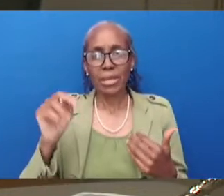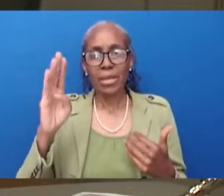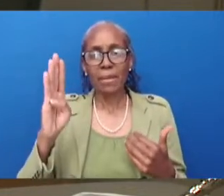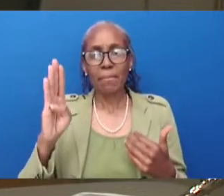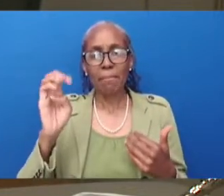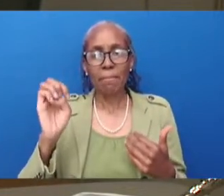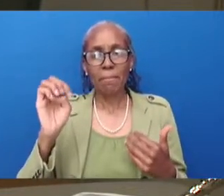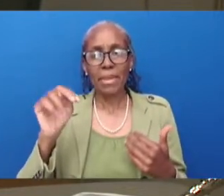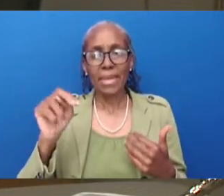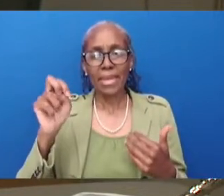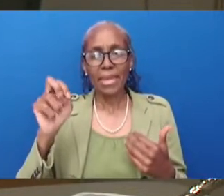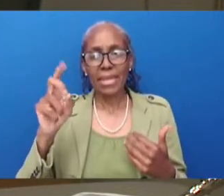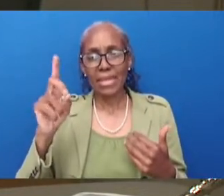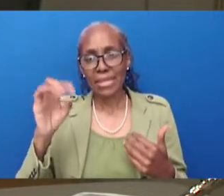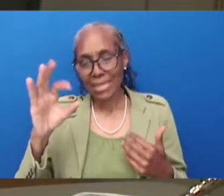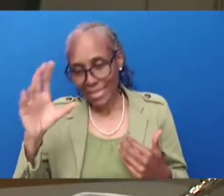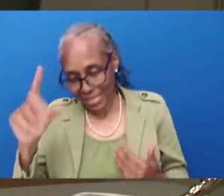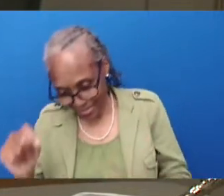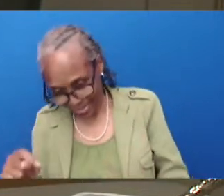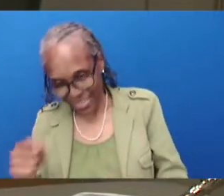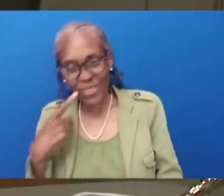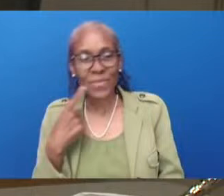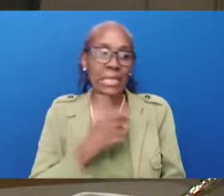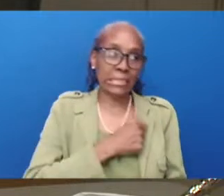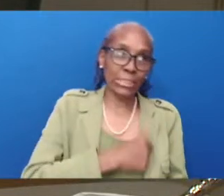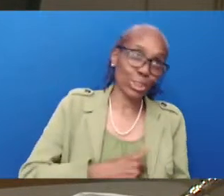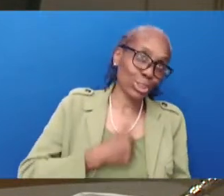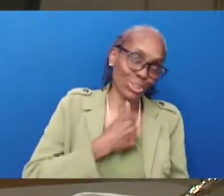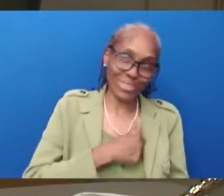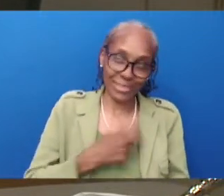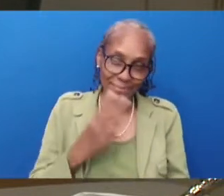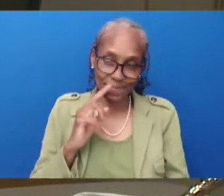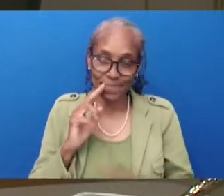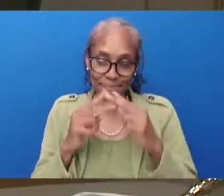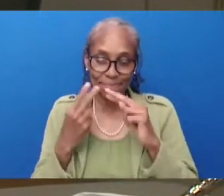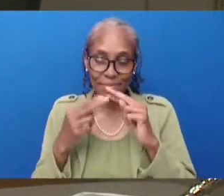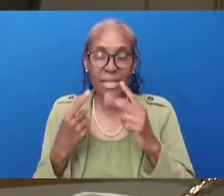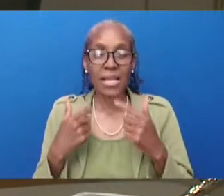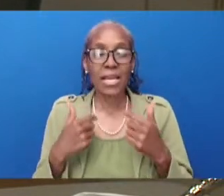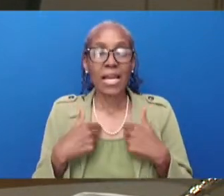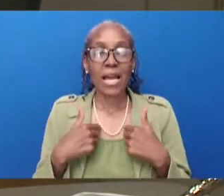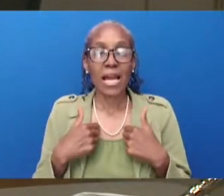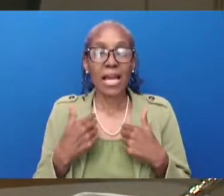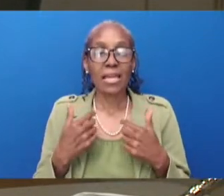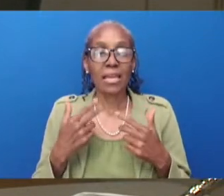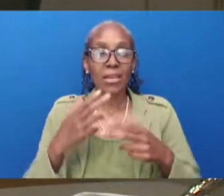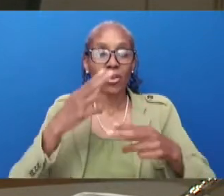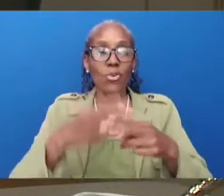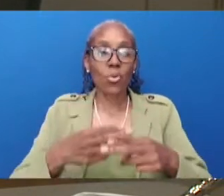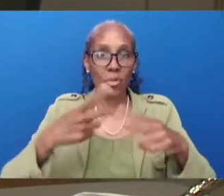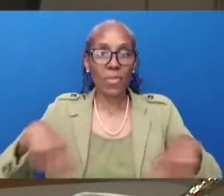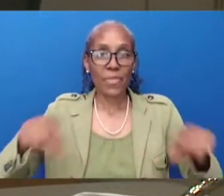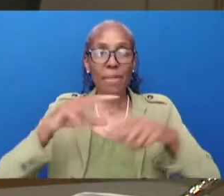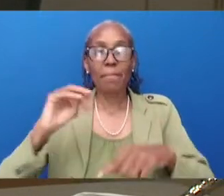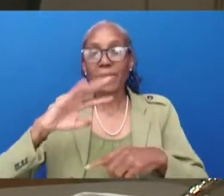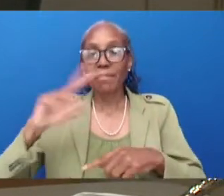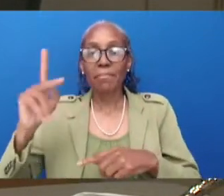ALSO PRETTY DEADLY, BRING ANNA BENE